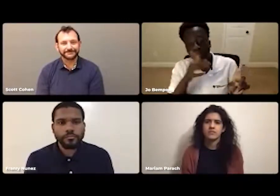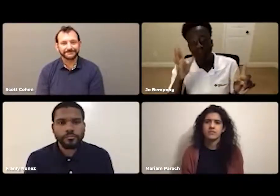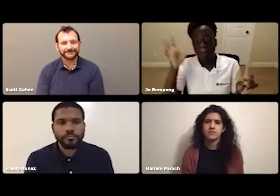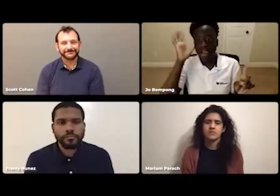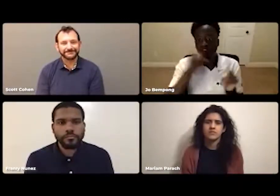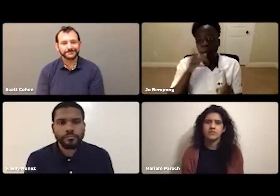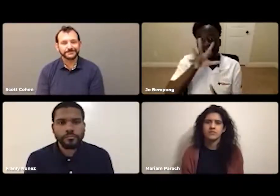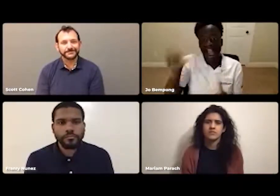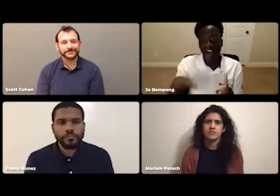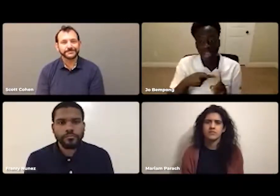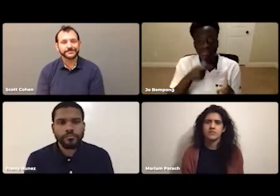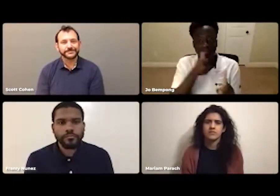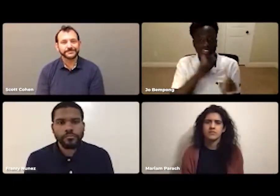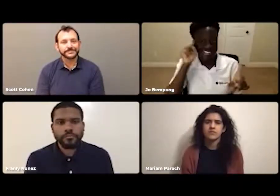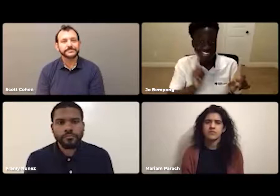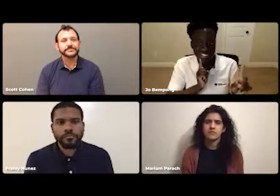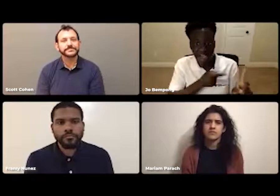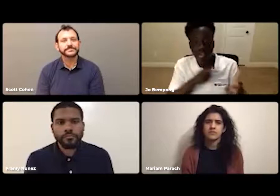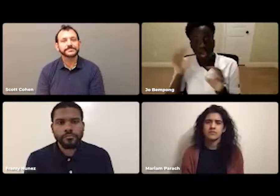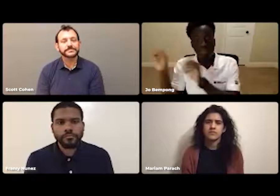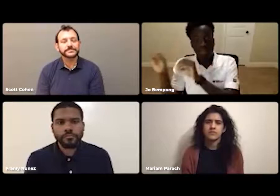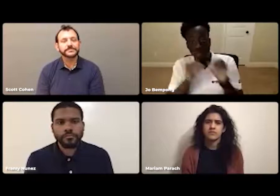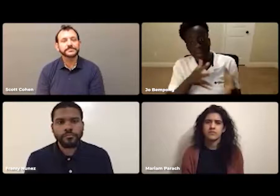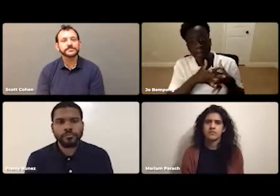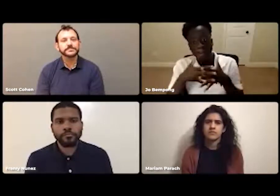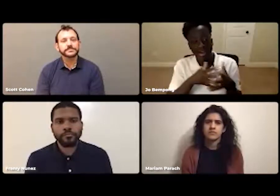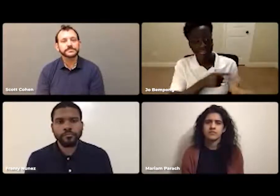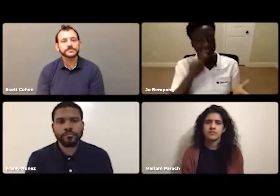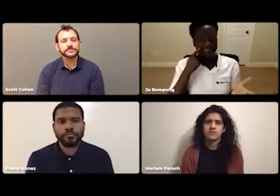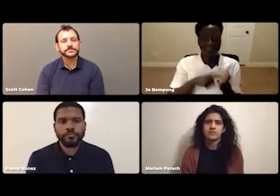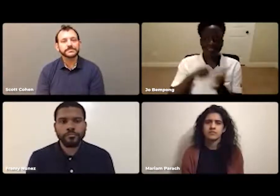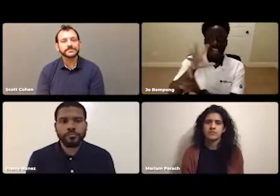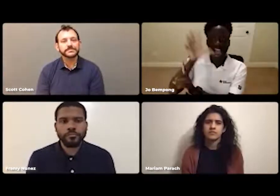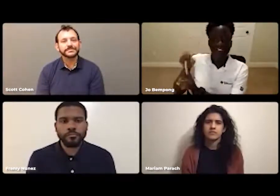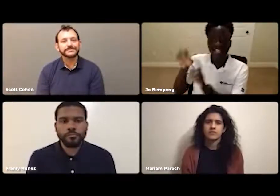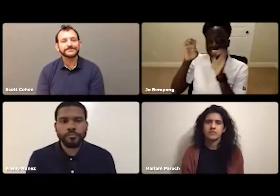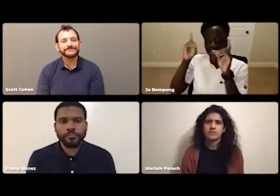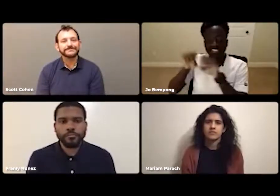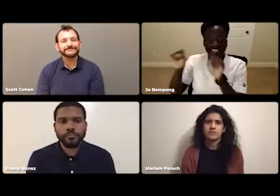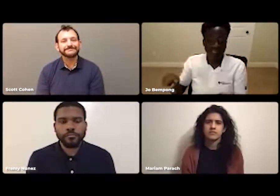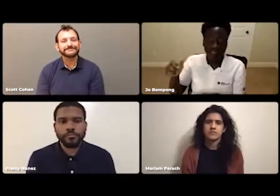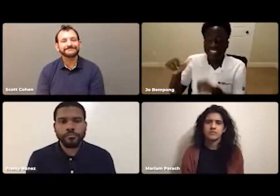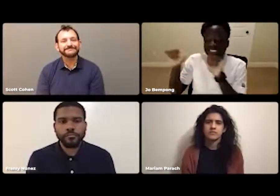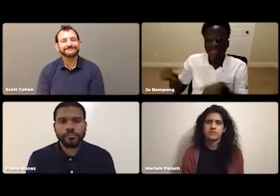But, my parents, I can attribute my education to.